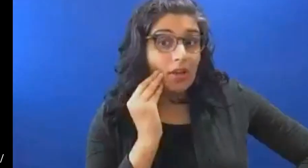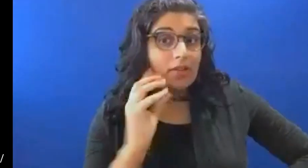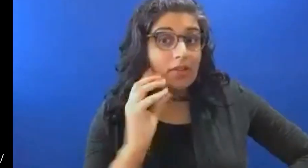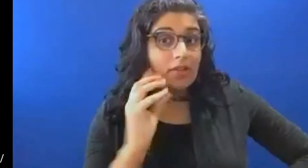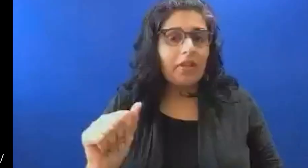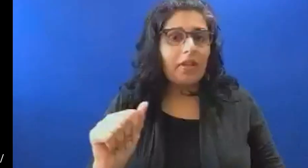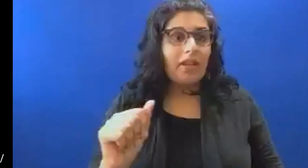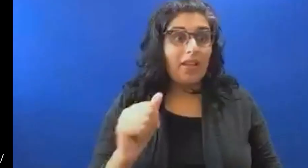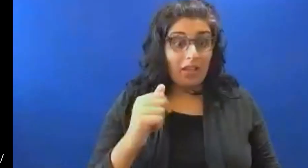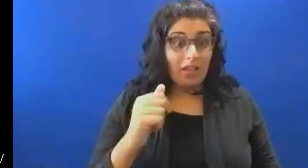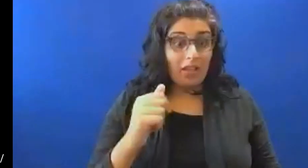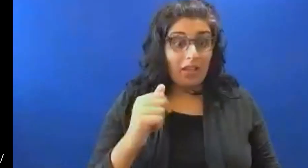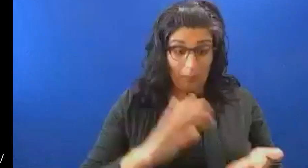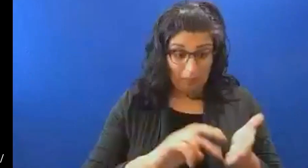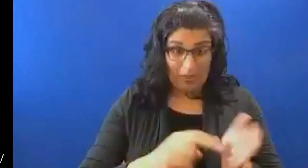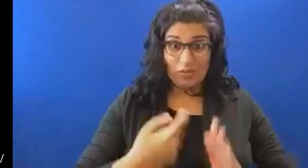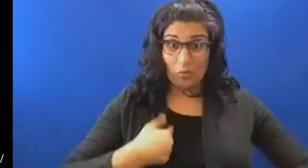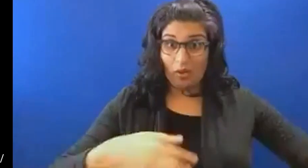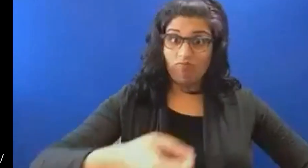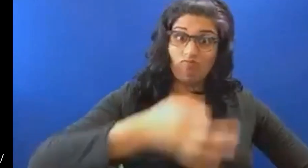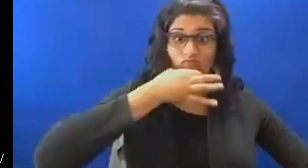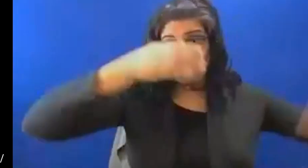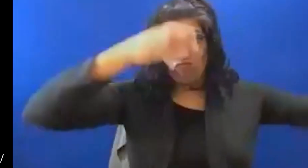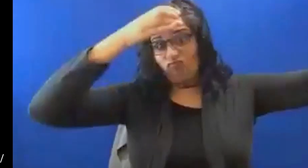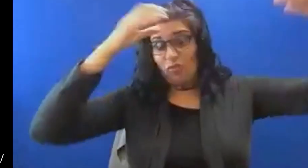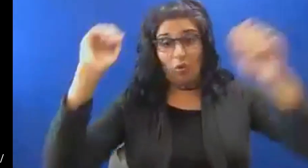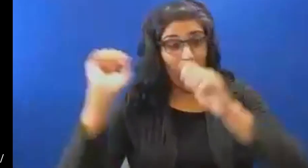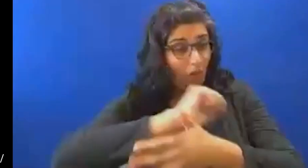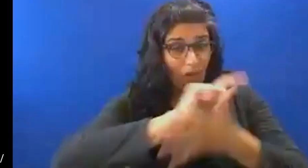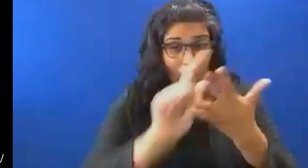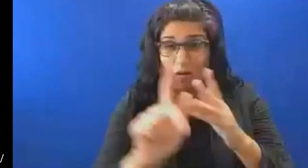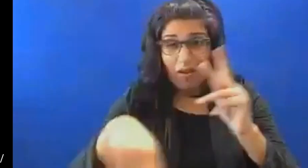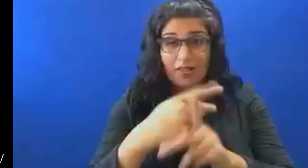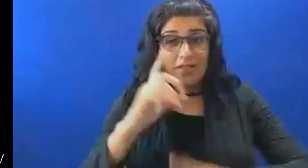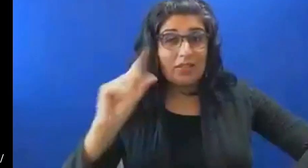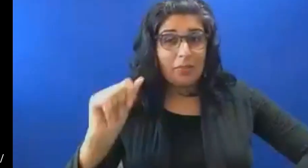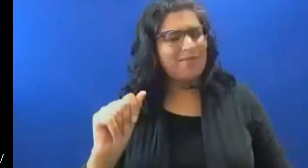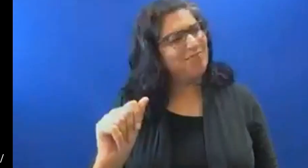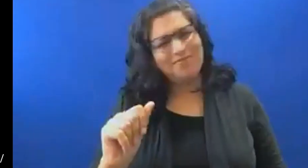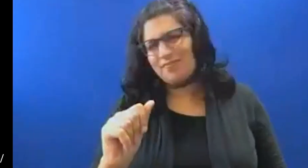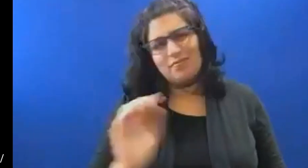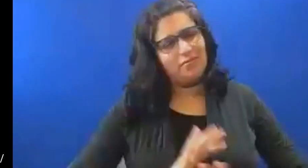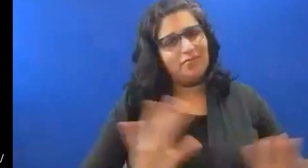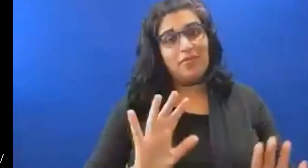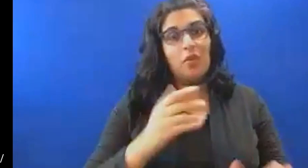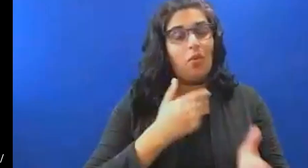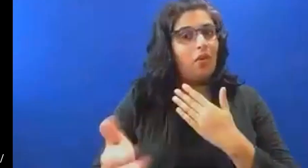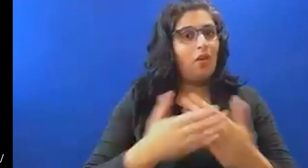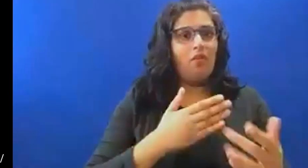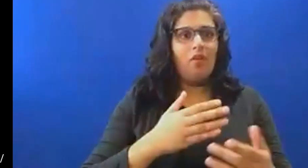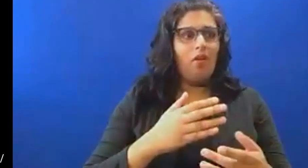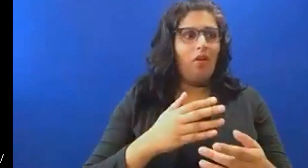And so, no matter what marginalization you may hold, you can still be an ally to someone